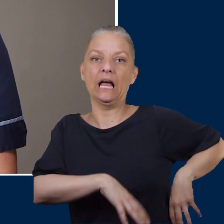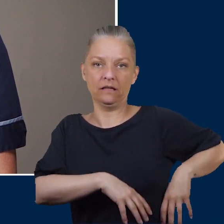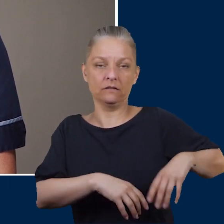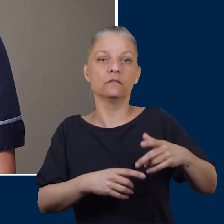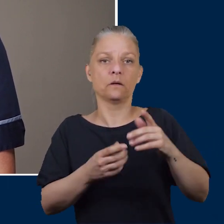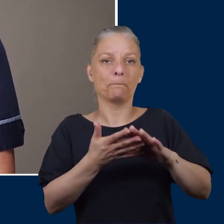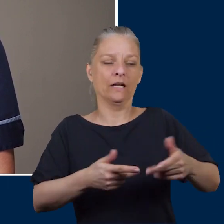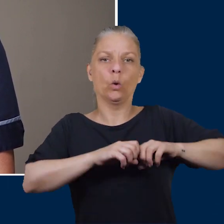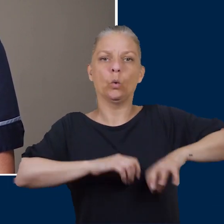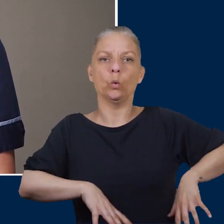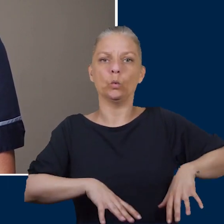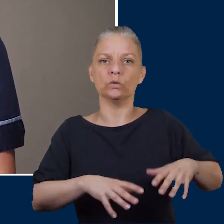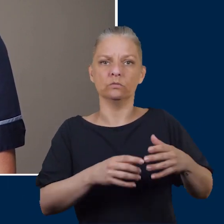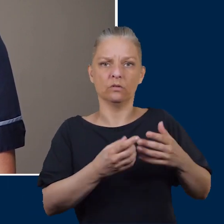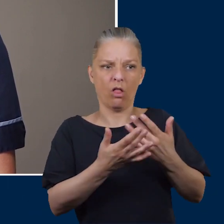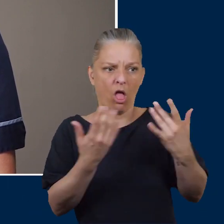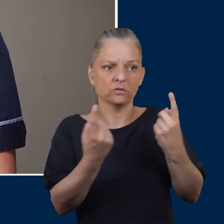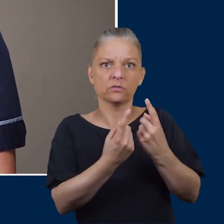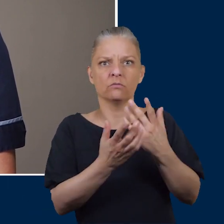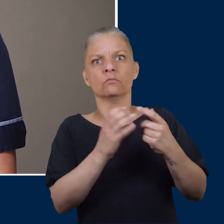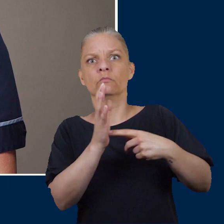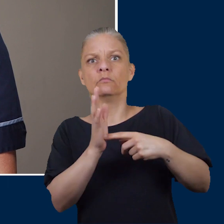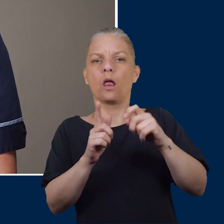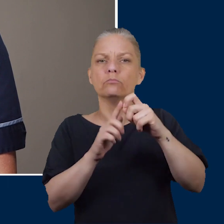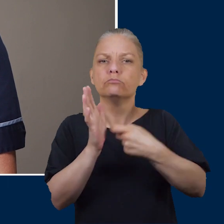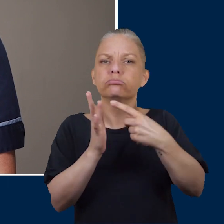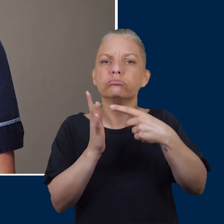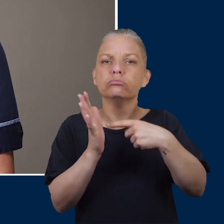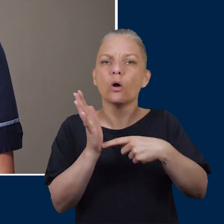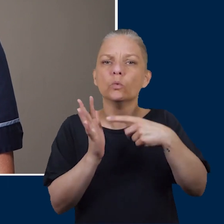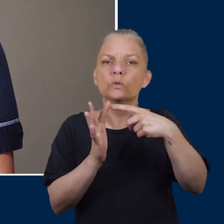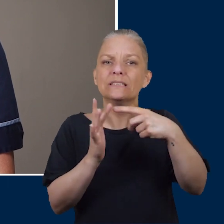not for example protein. If protein is detected in your urine medication is